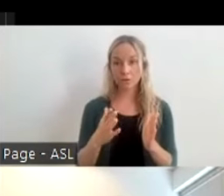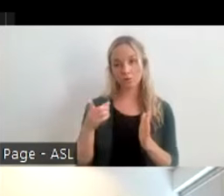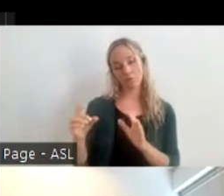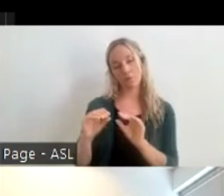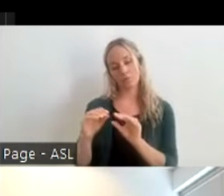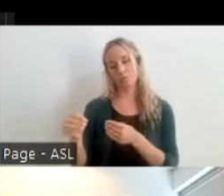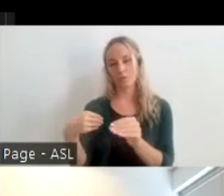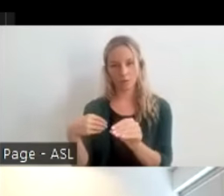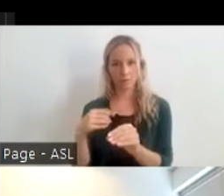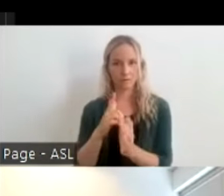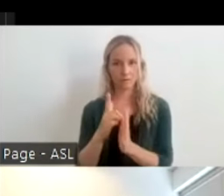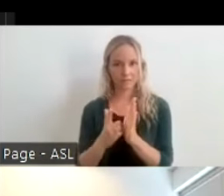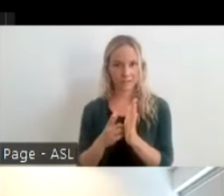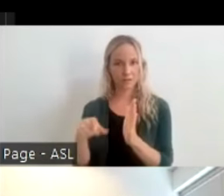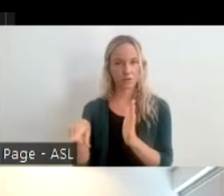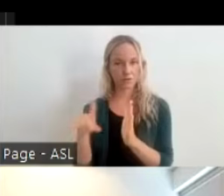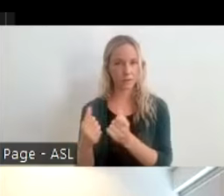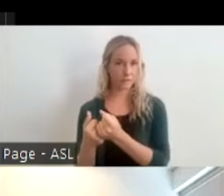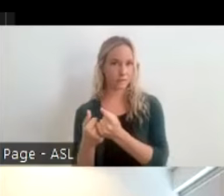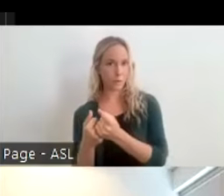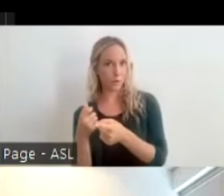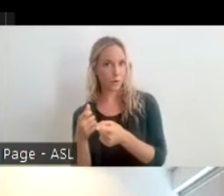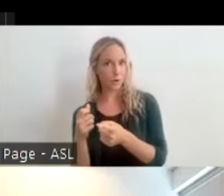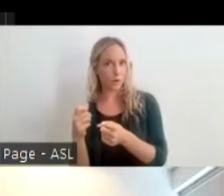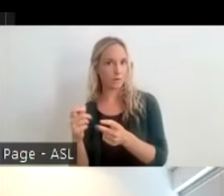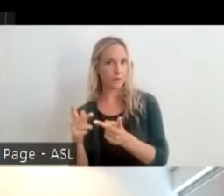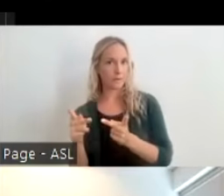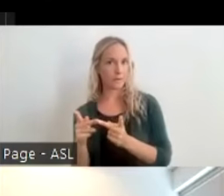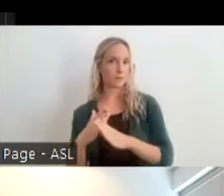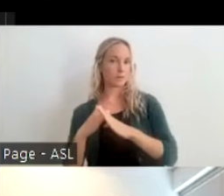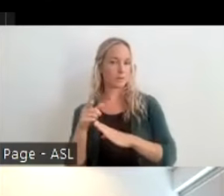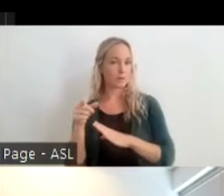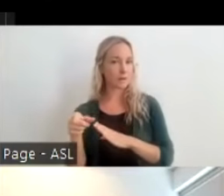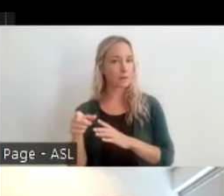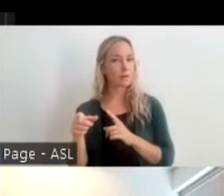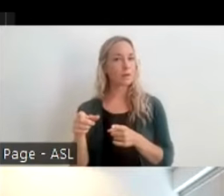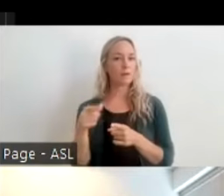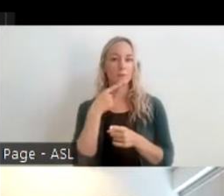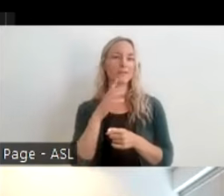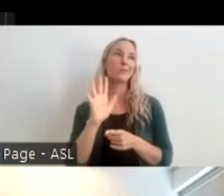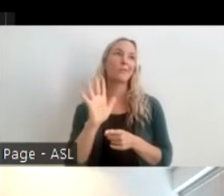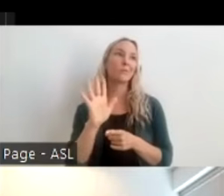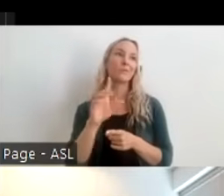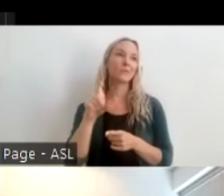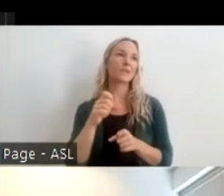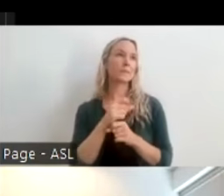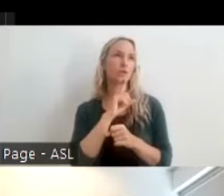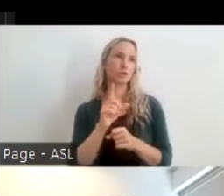need to make sure our staff gets trained on these things so we don't have this situation happen again,